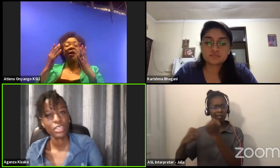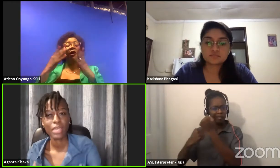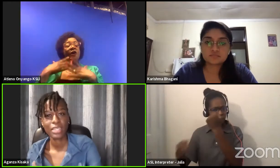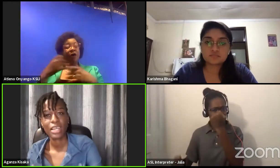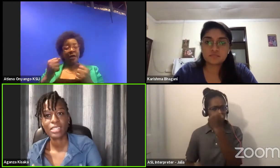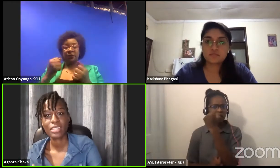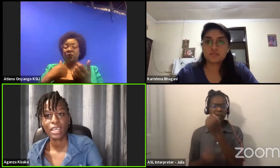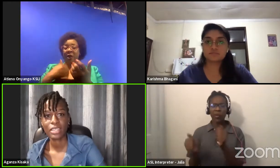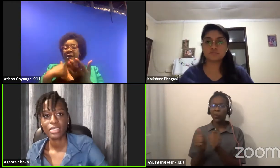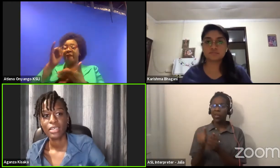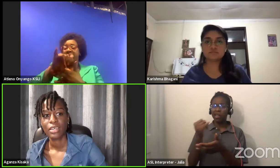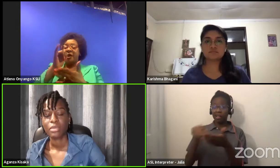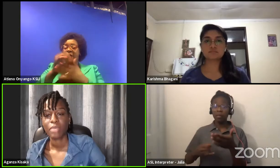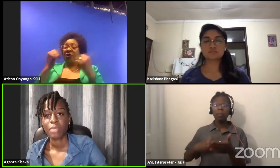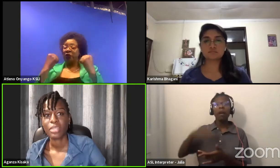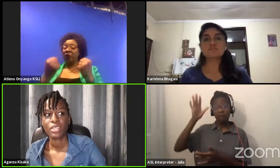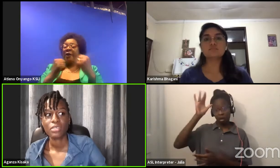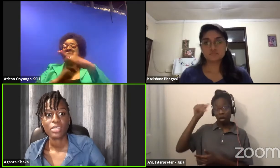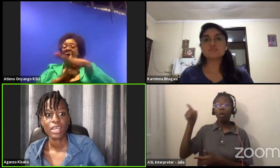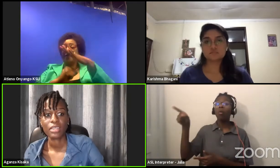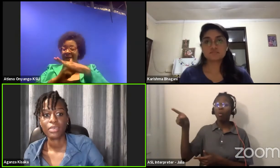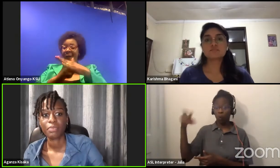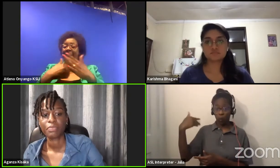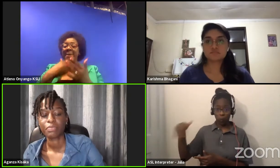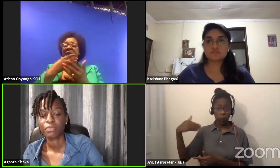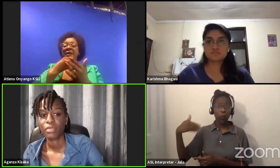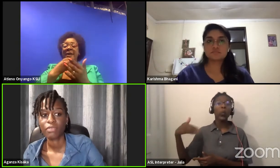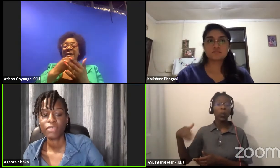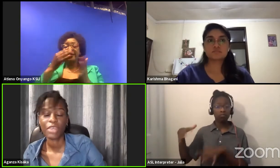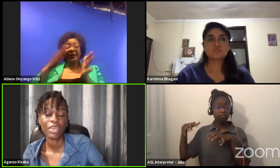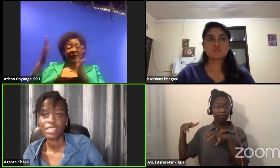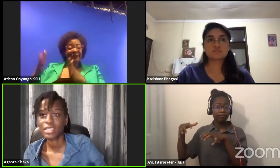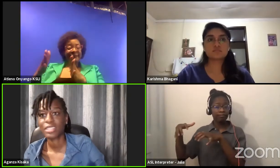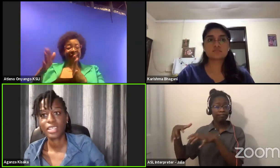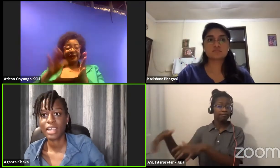on my dad's side, my paternal side very artistic line